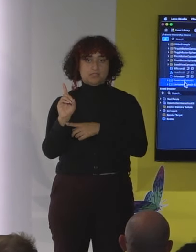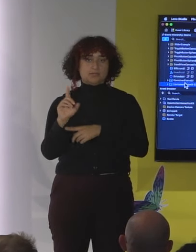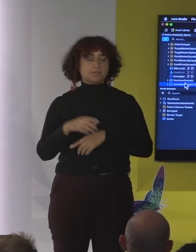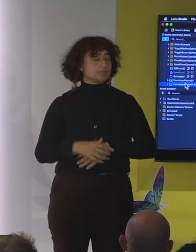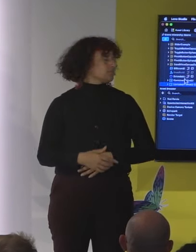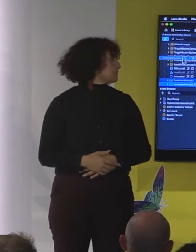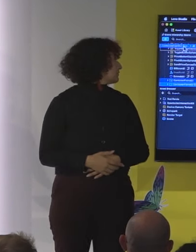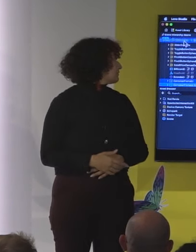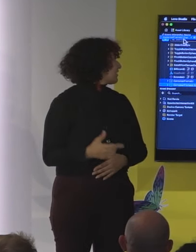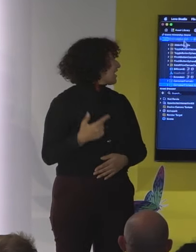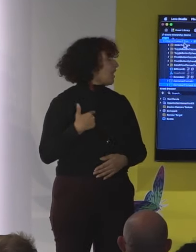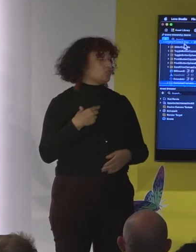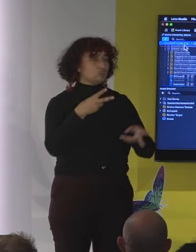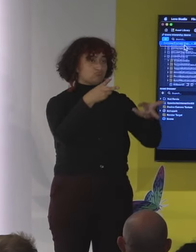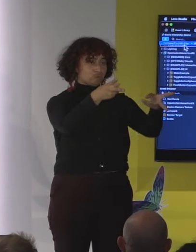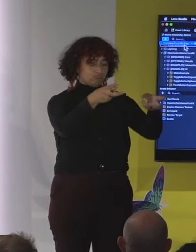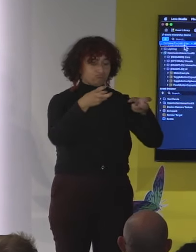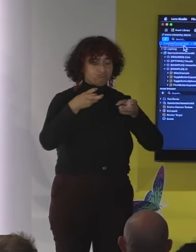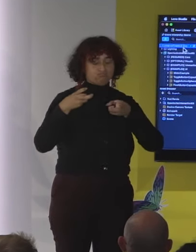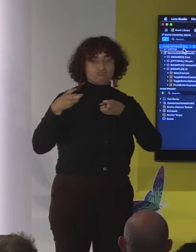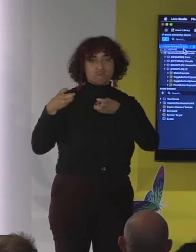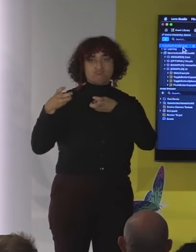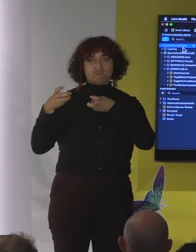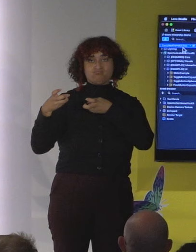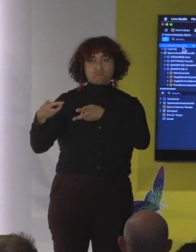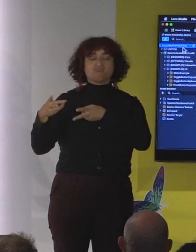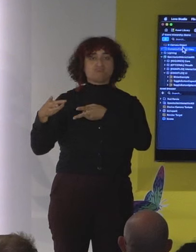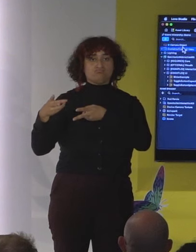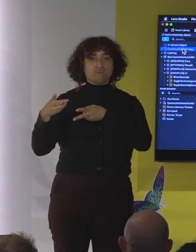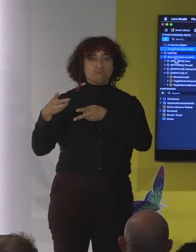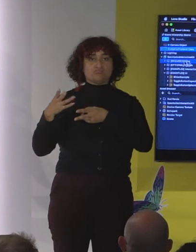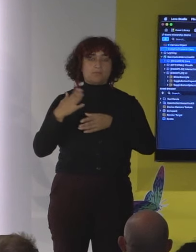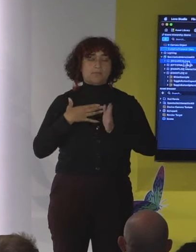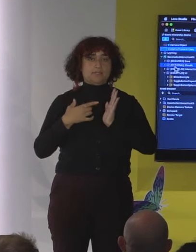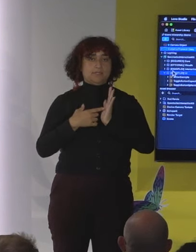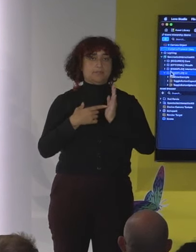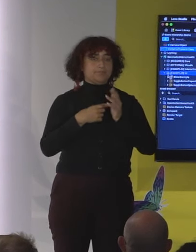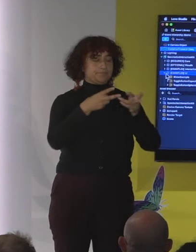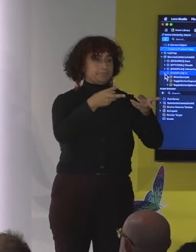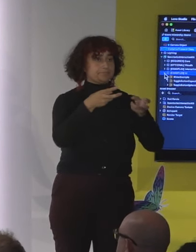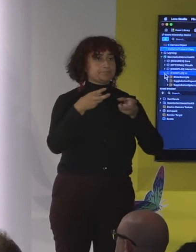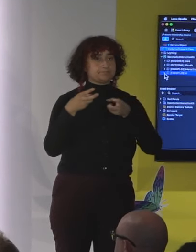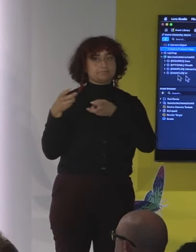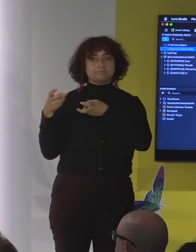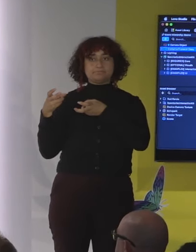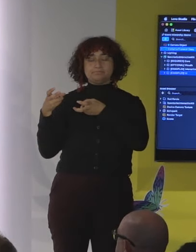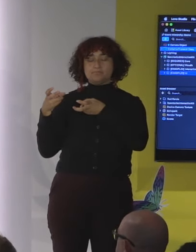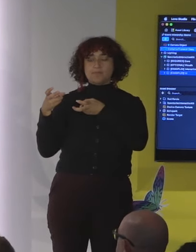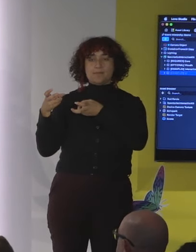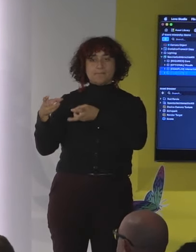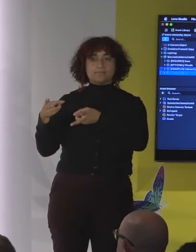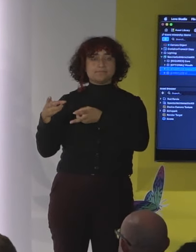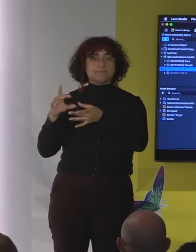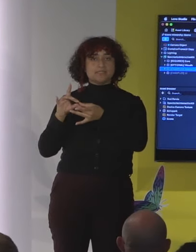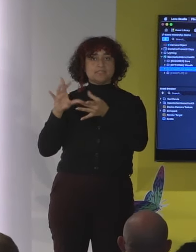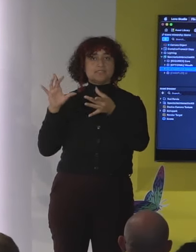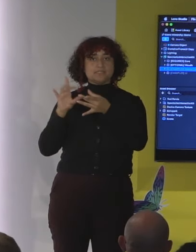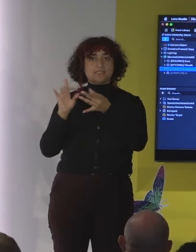I'll just drag this over outside of my examples. And then, I'm just gonna disable the rest of these examples.